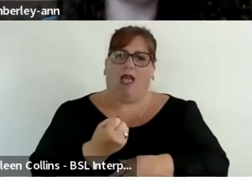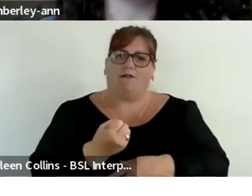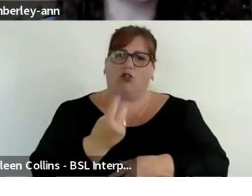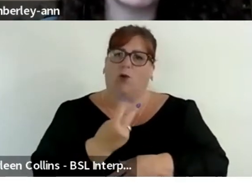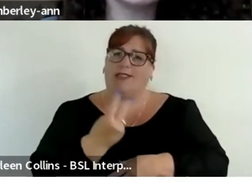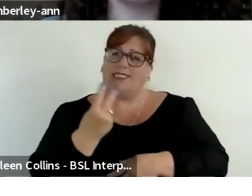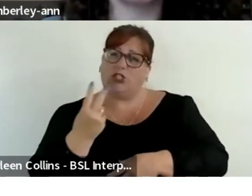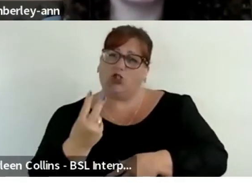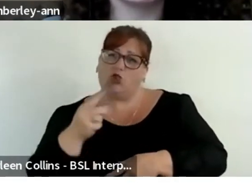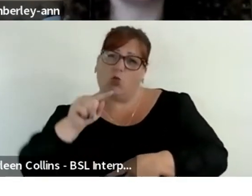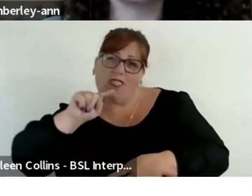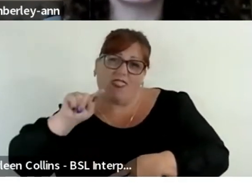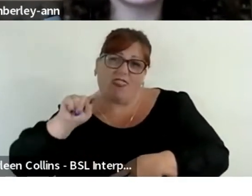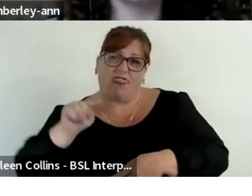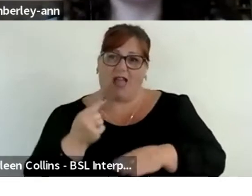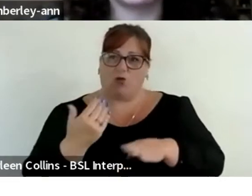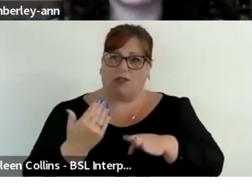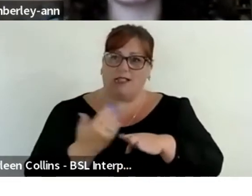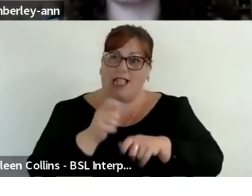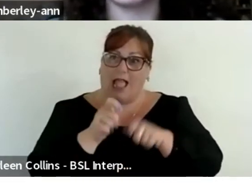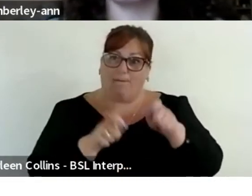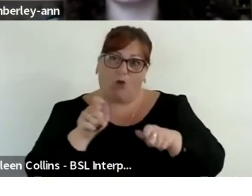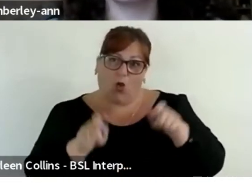As a brand, PwC is a global network of firms.